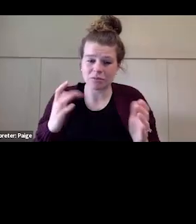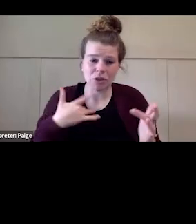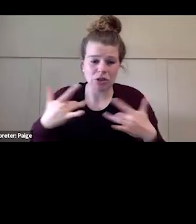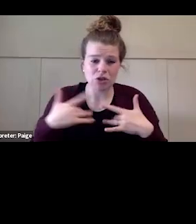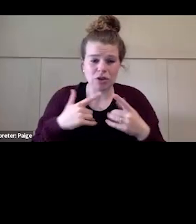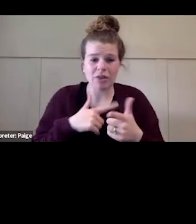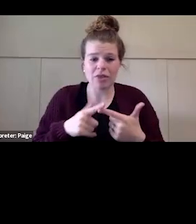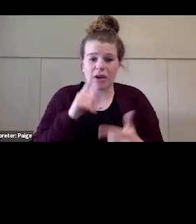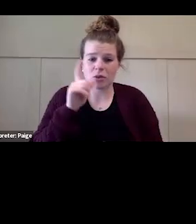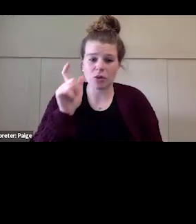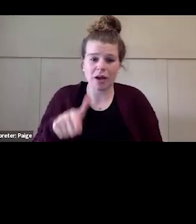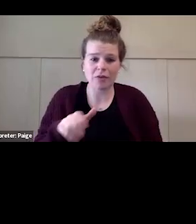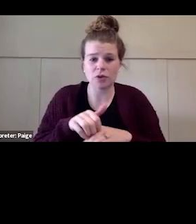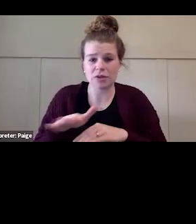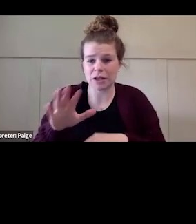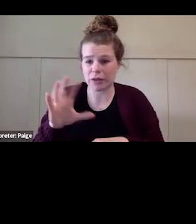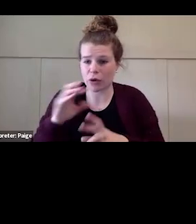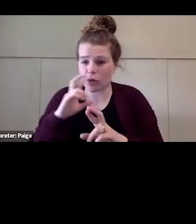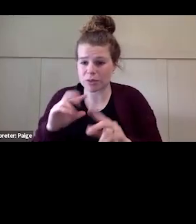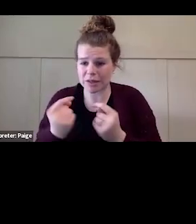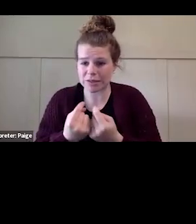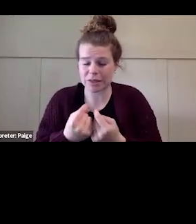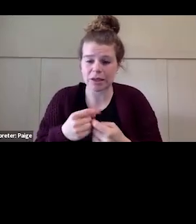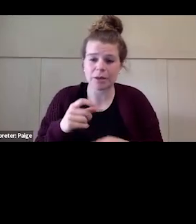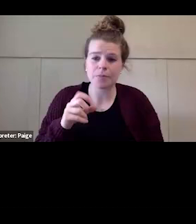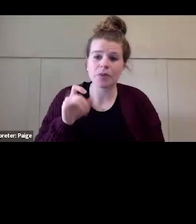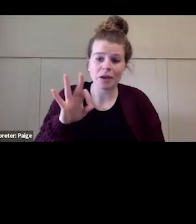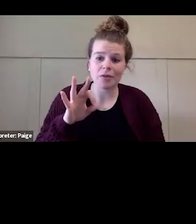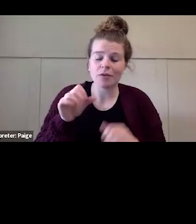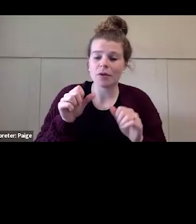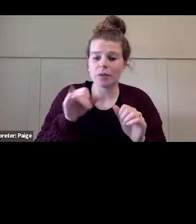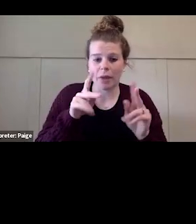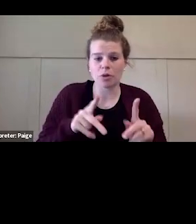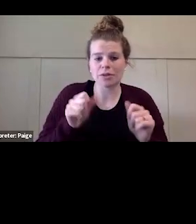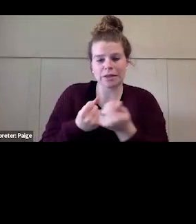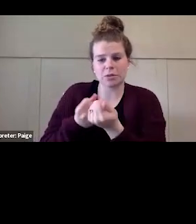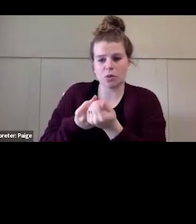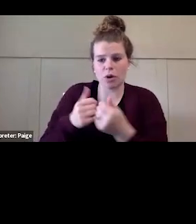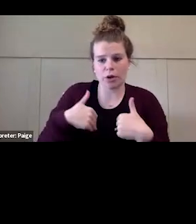if that clinician can support both the youth and the parent over the phone and ensuring that they get